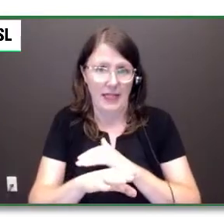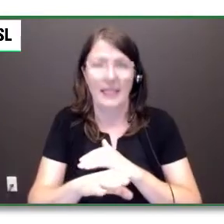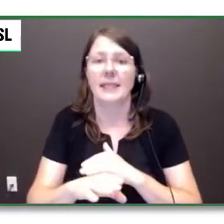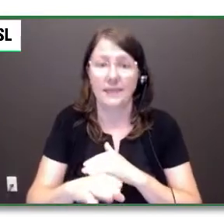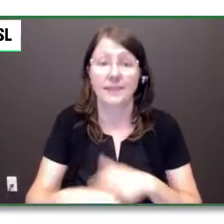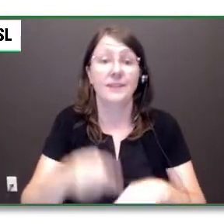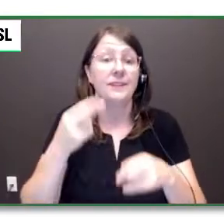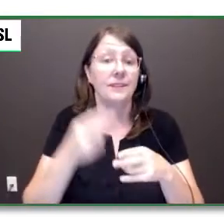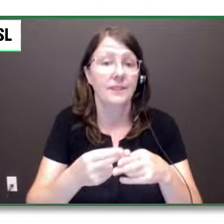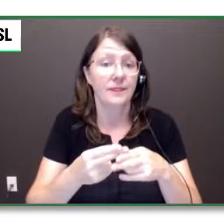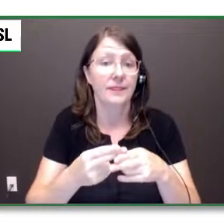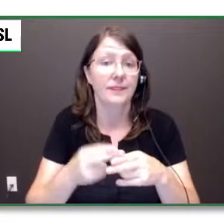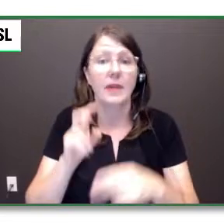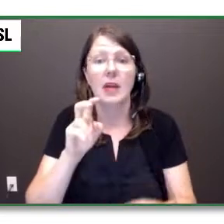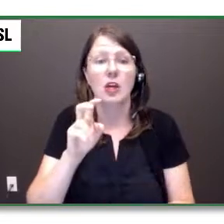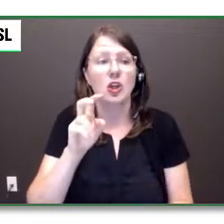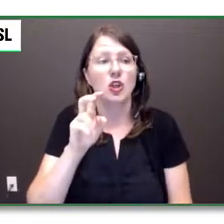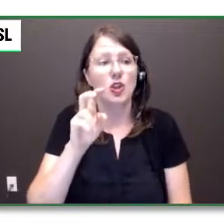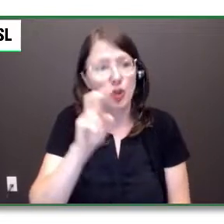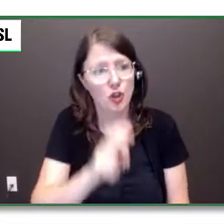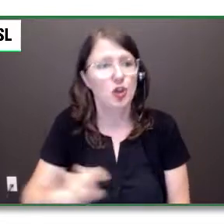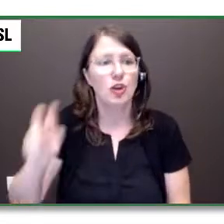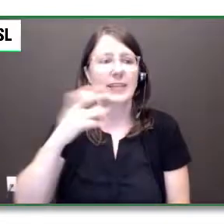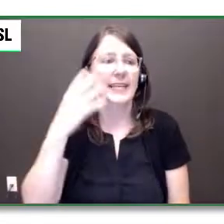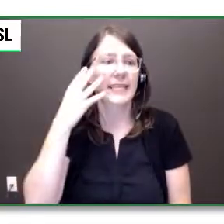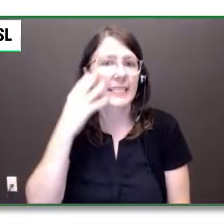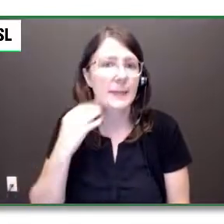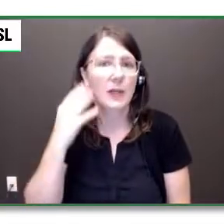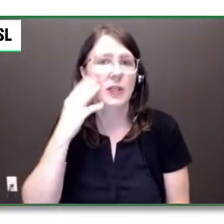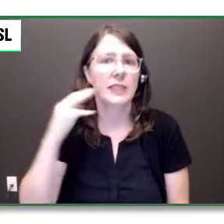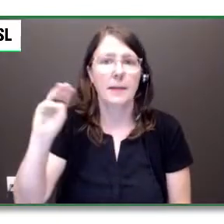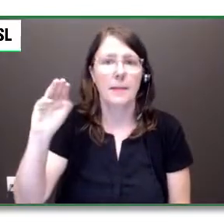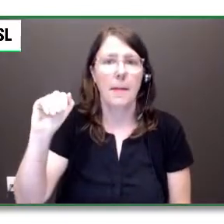it's a a nice extension of what was just talked about in the previous